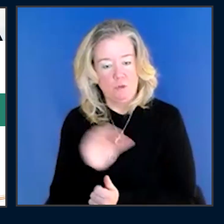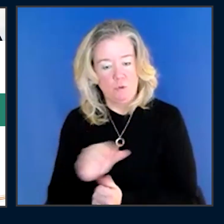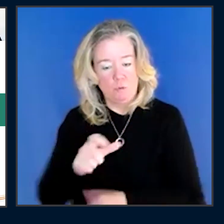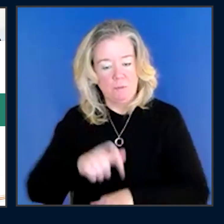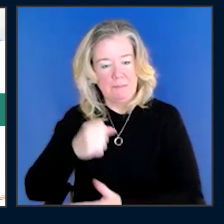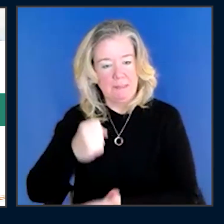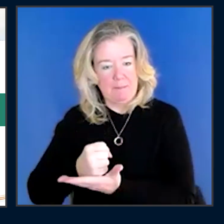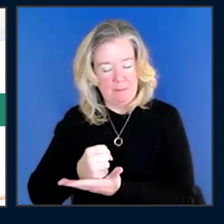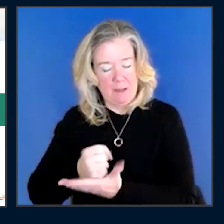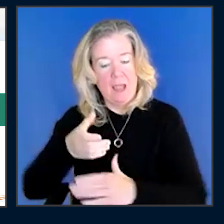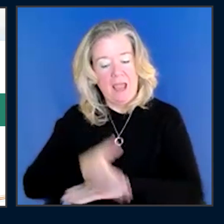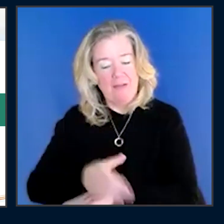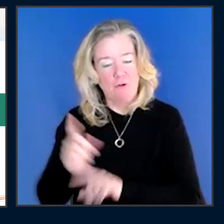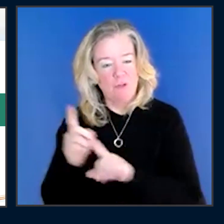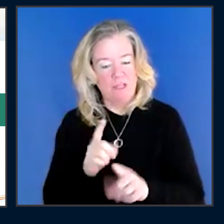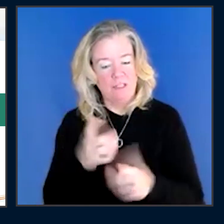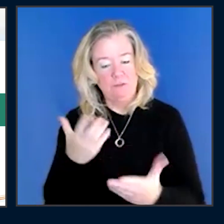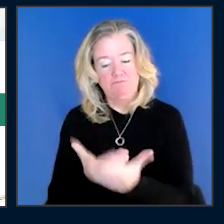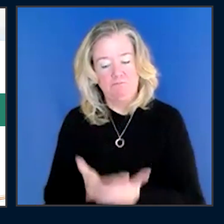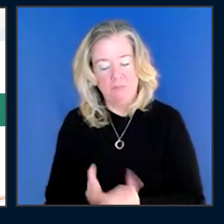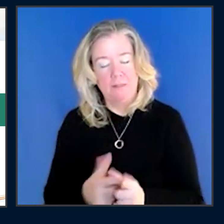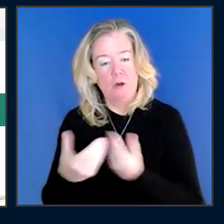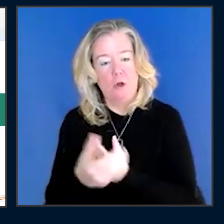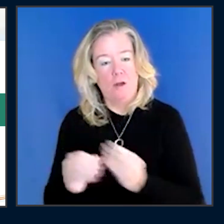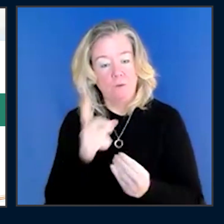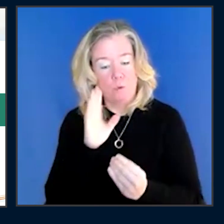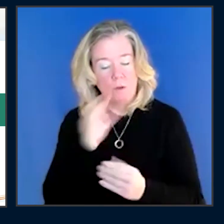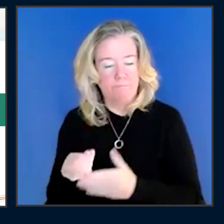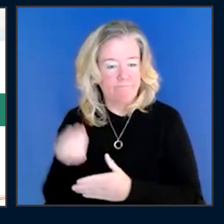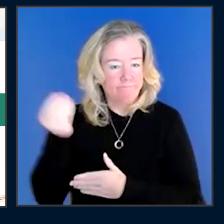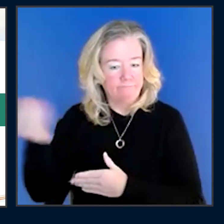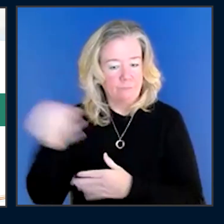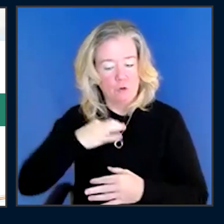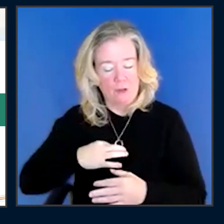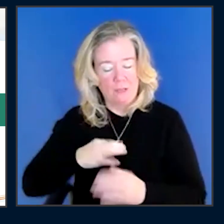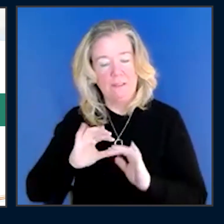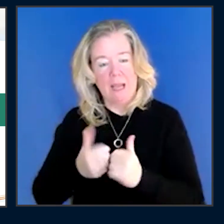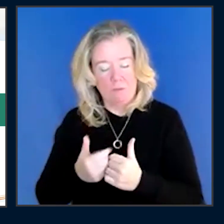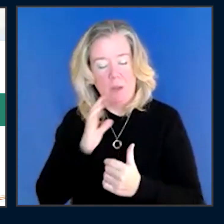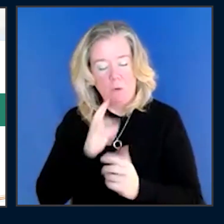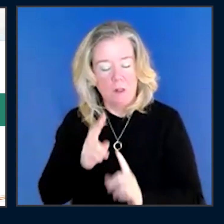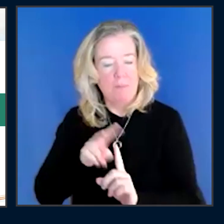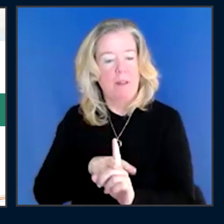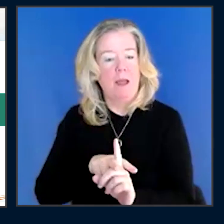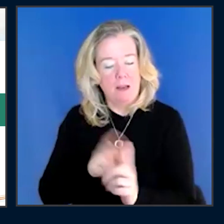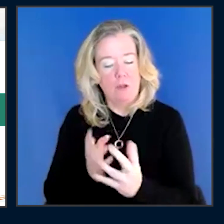And once your attendance is verified, our office will submit the credits as they were, and they'll be applied, through the credit system